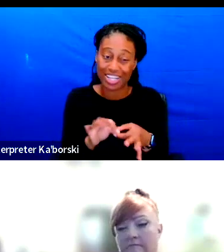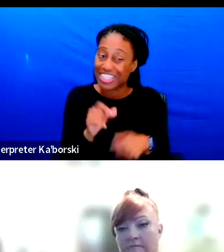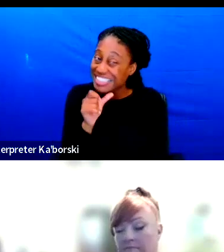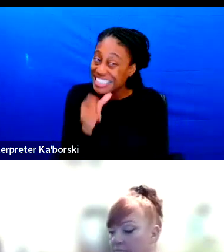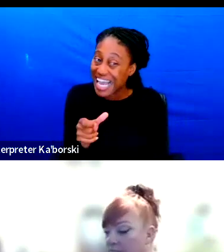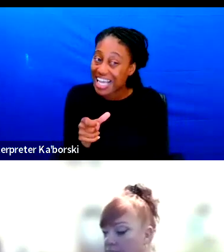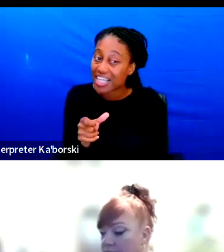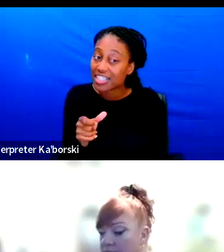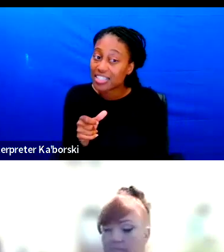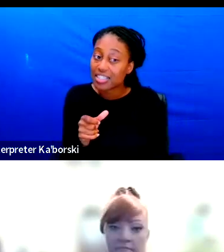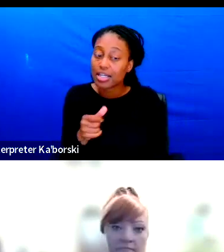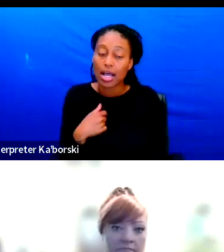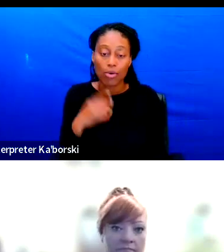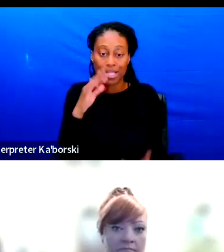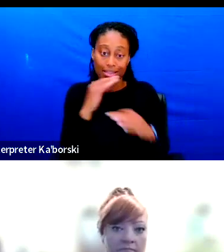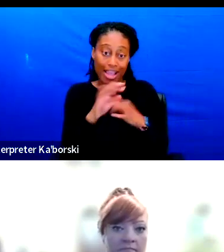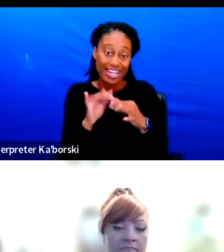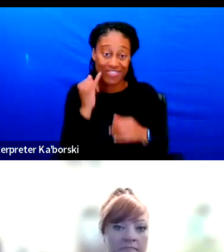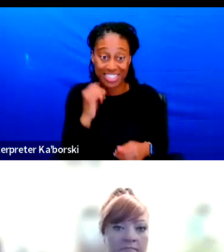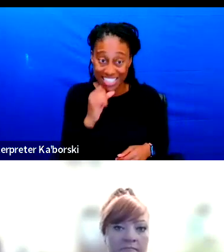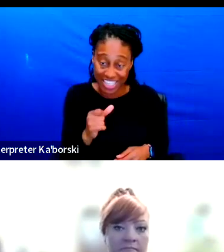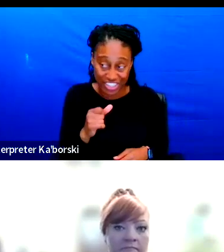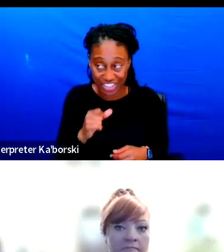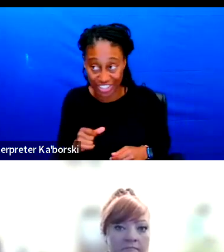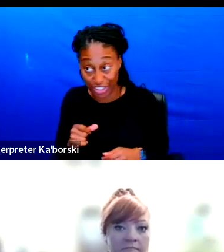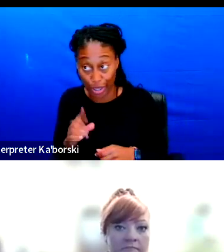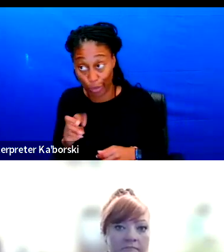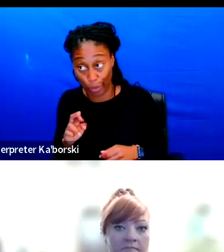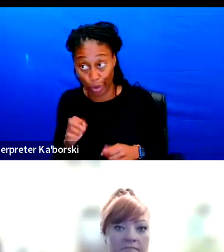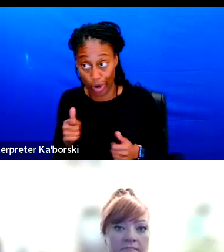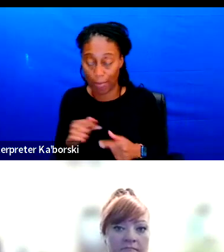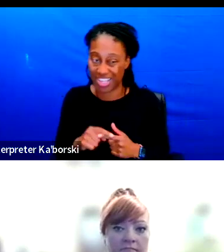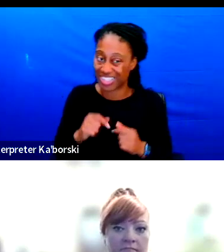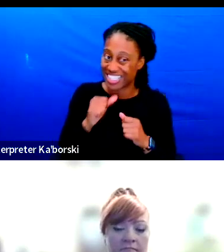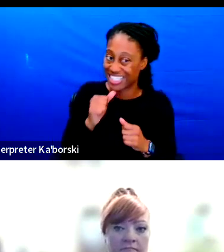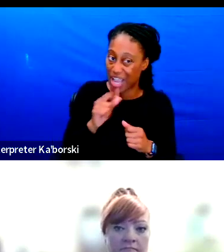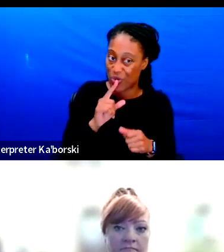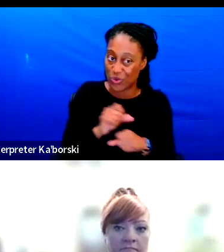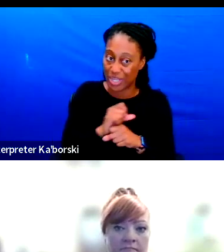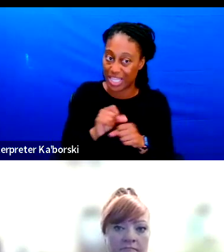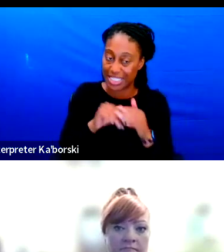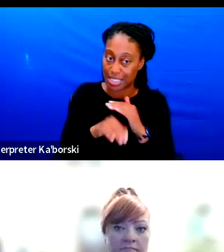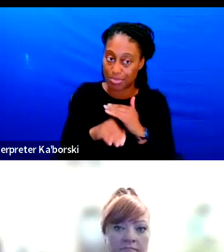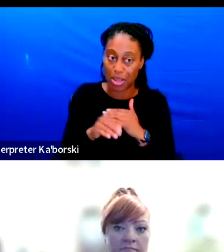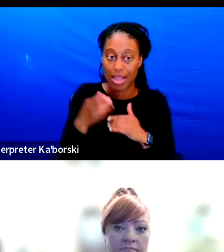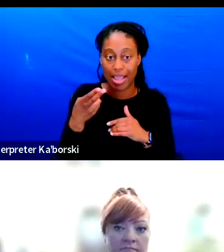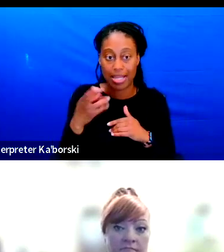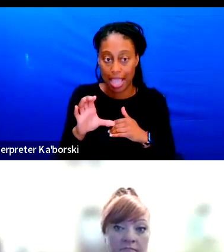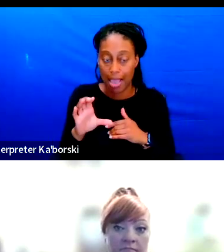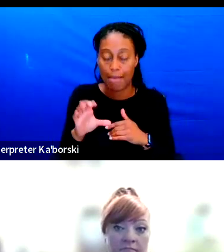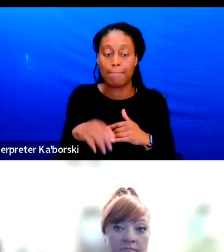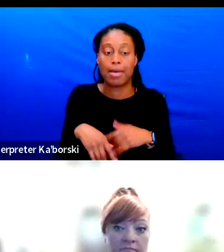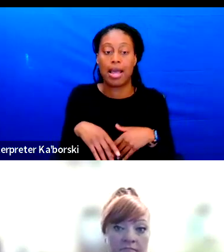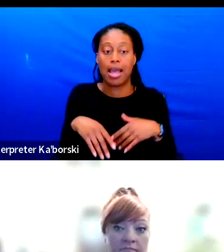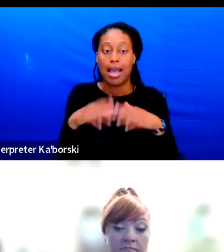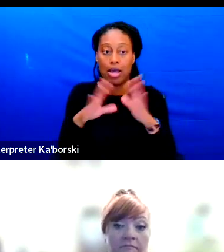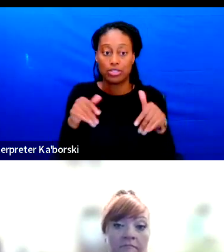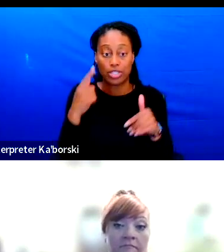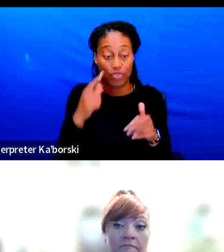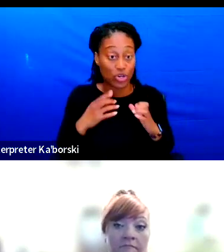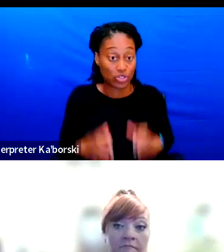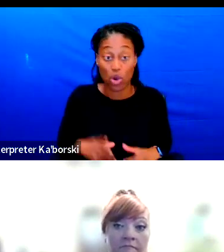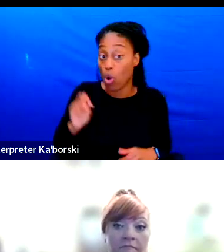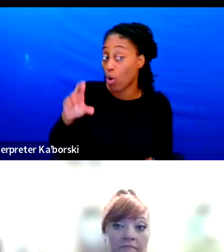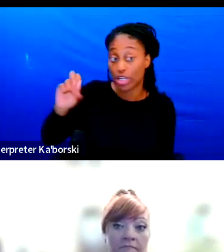Selina Butcher: I'd I'd be lying if I said there were. But there is no real accessible handicap housing for consumers and or shelters of like.